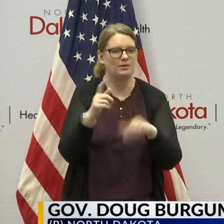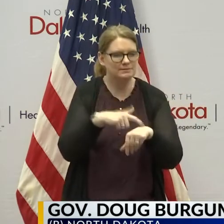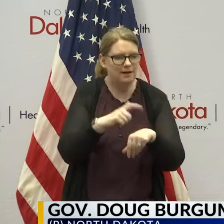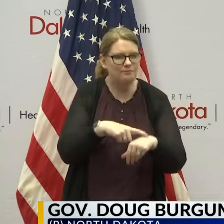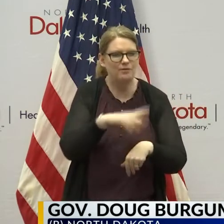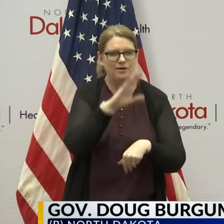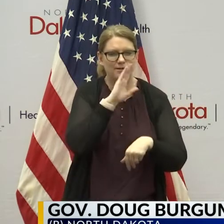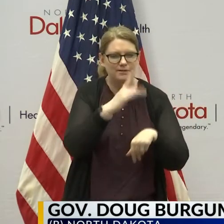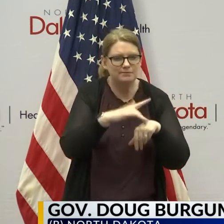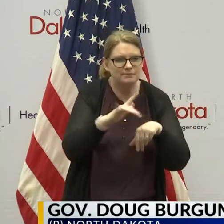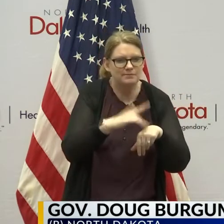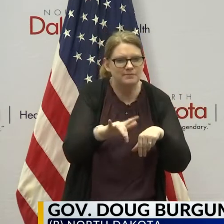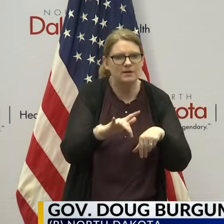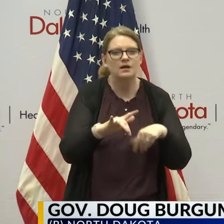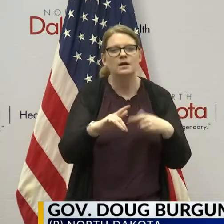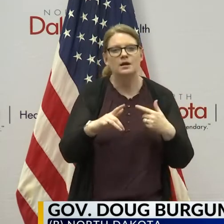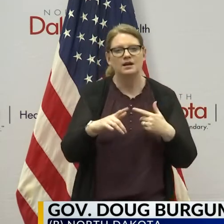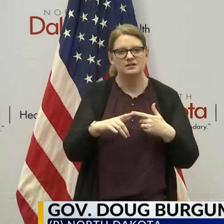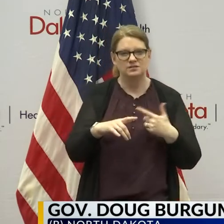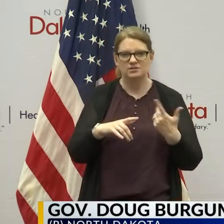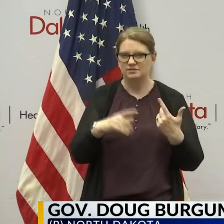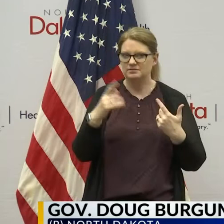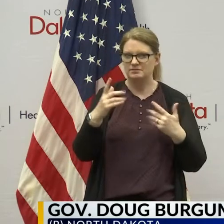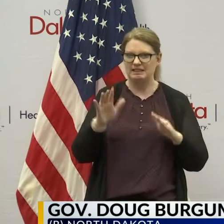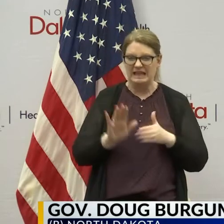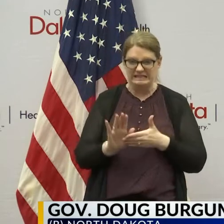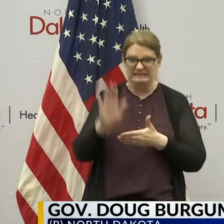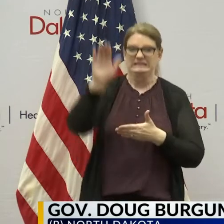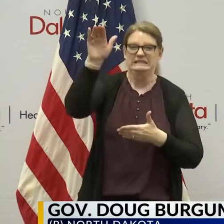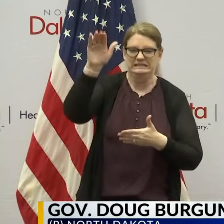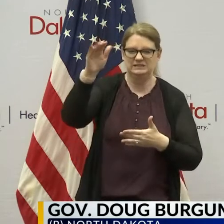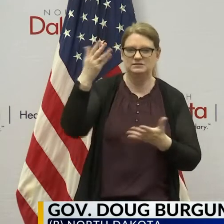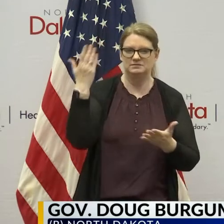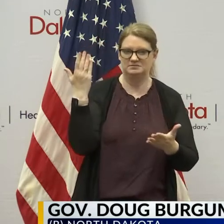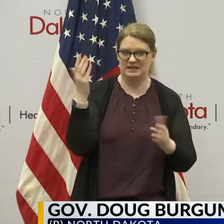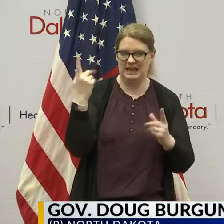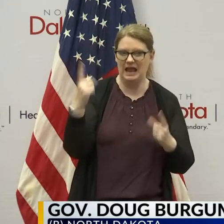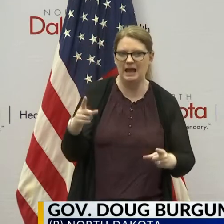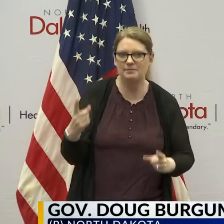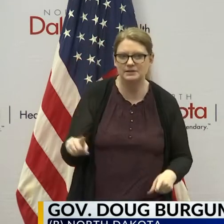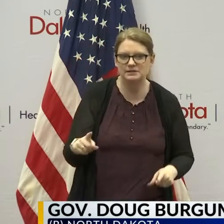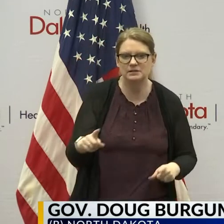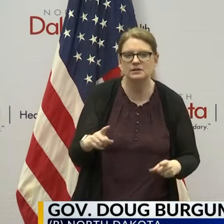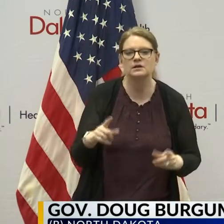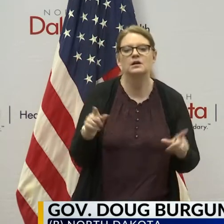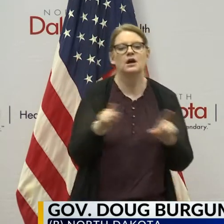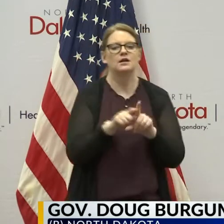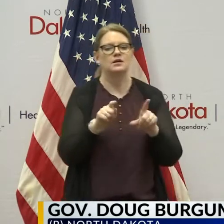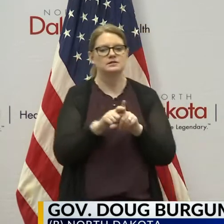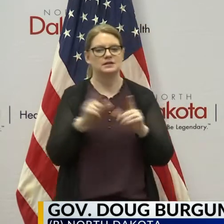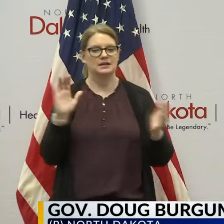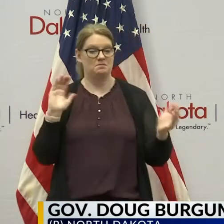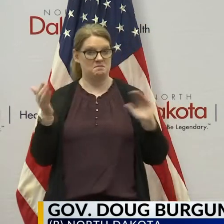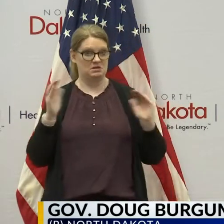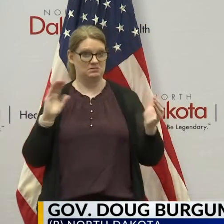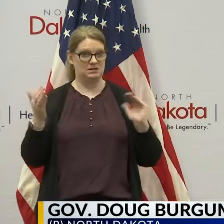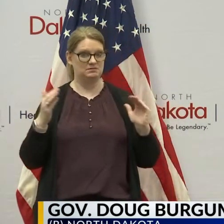TODAY'S AVERAGE OF 2.4 WAS BELOW THE ROLLING AVERAGE OF 3.1 AND BASICALLY HAVING A FLAT LINE HERE IS GREAT NEWS FOR NORTH DAKOTA. EACH DAY THIS FLATLINE GIVES US MORE TIME TO PREPARE FOR OUR HOSPITAL CAPACITY IS NEEDED